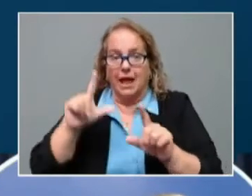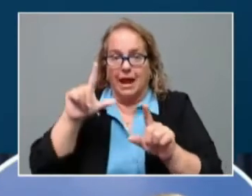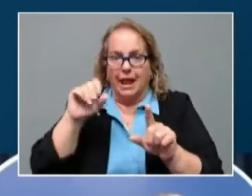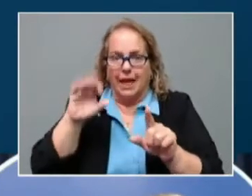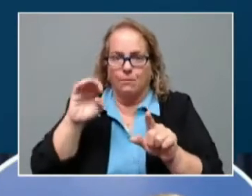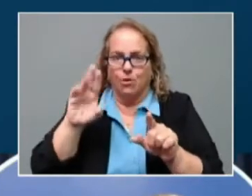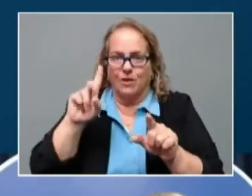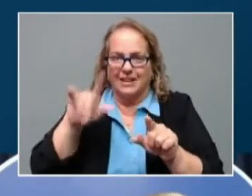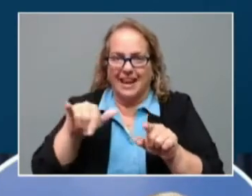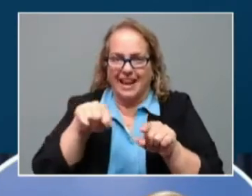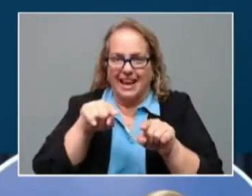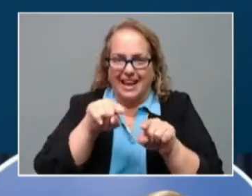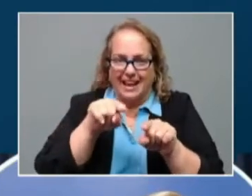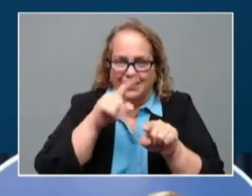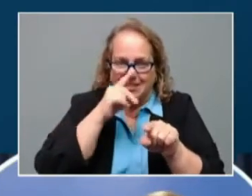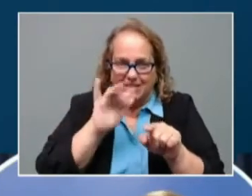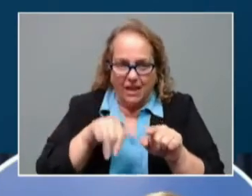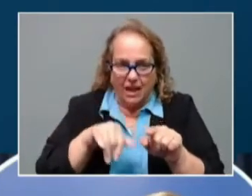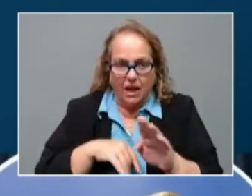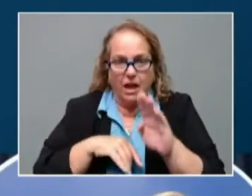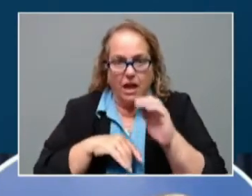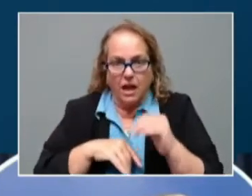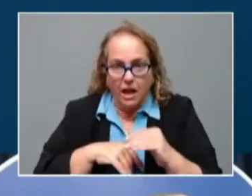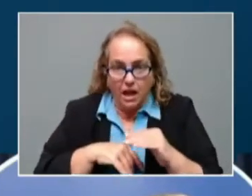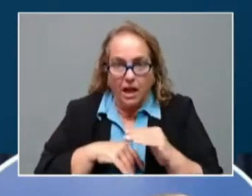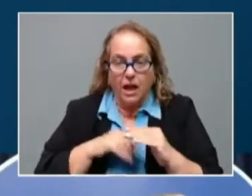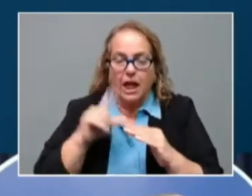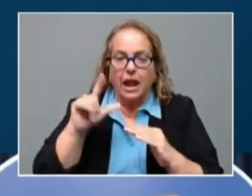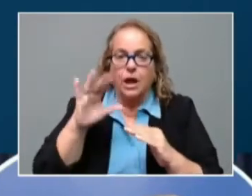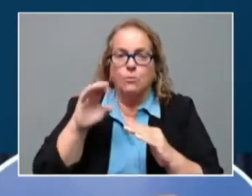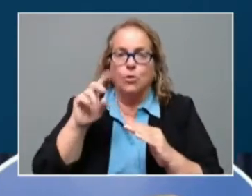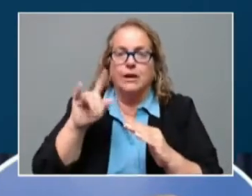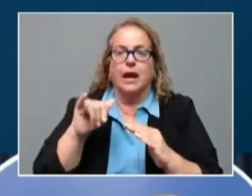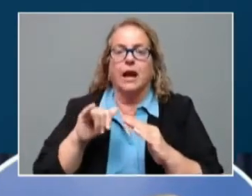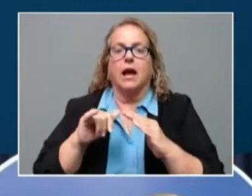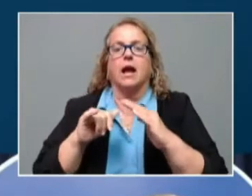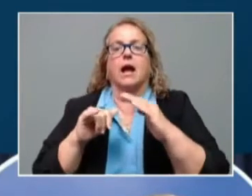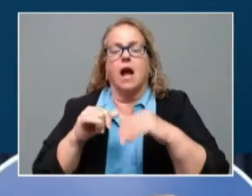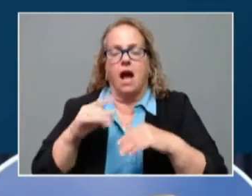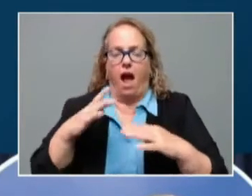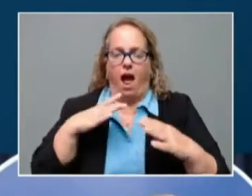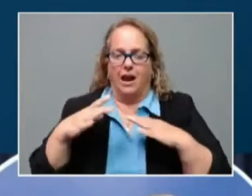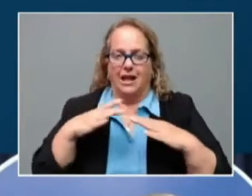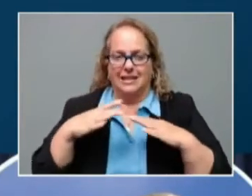that we think that the holiday threw off the data a little bit but at this